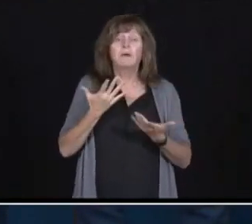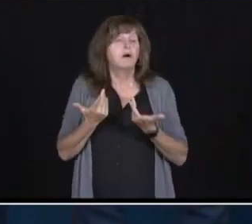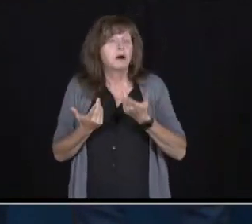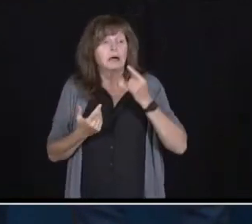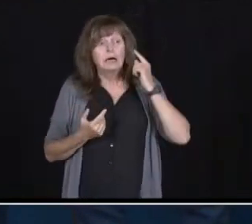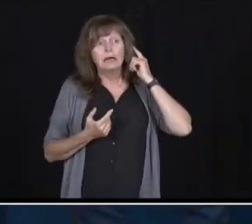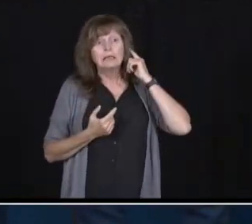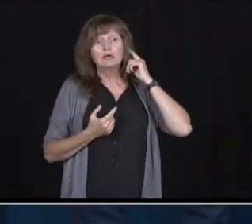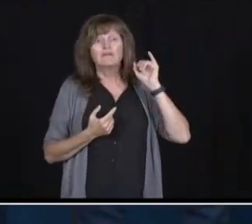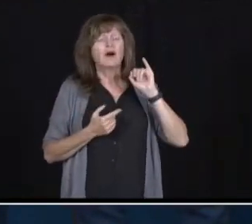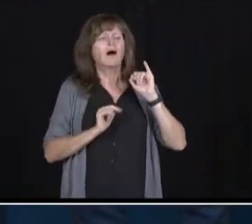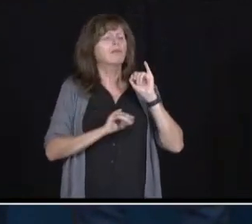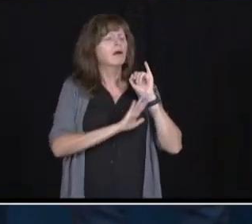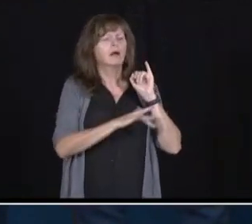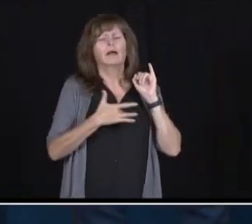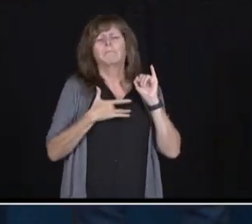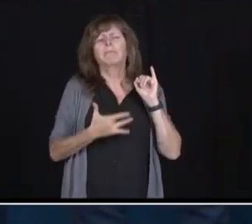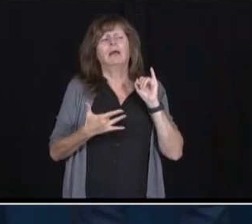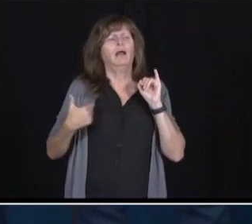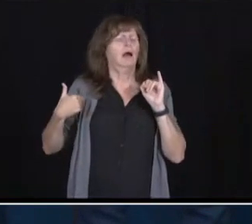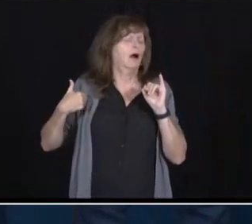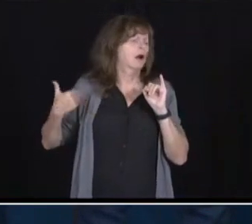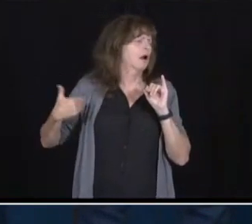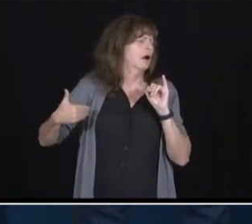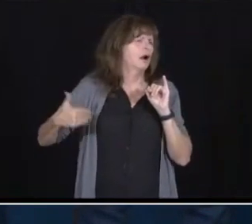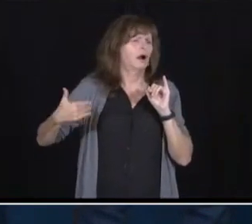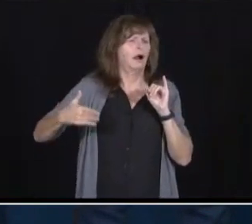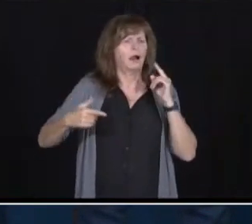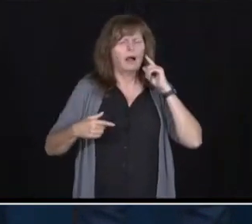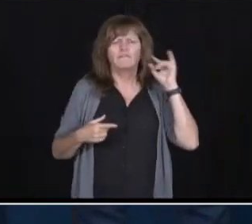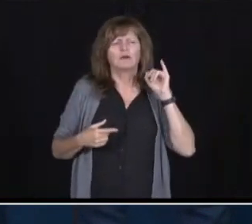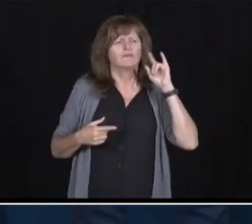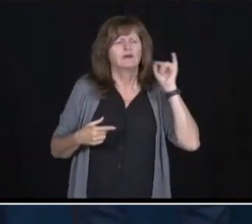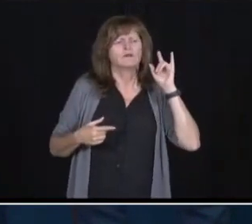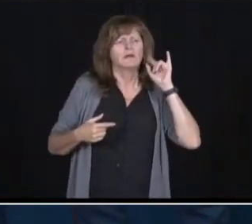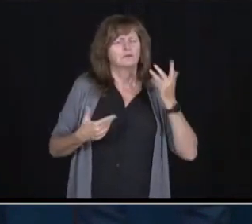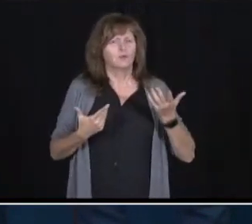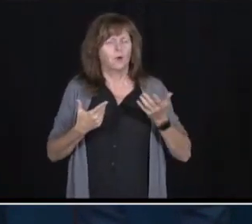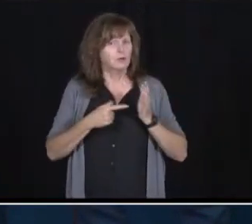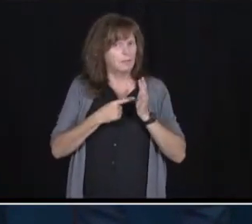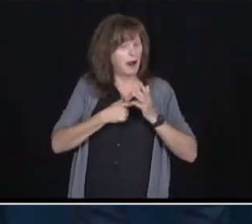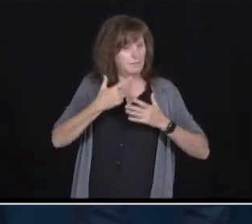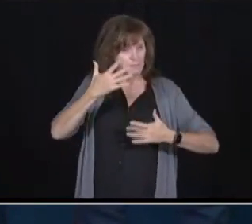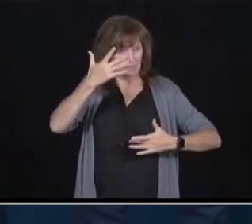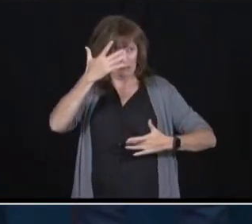or an assessment centre, they will get tested. It may be in ear infection. They may have a history of that.